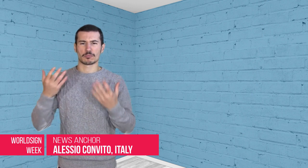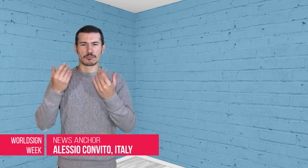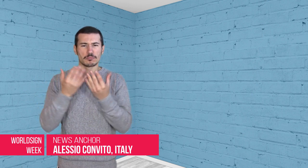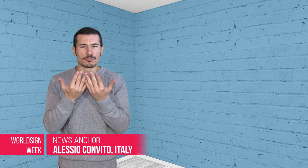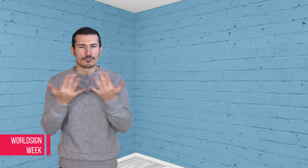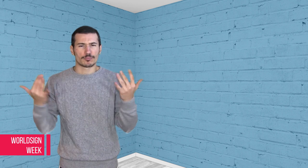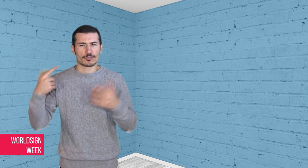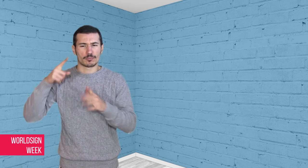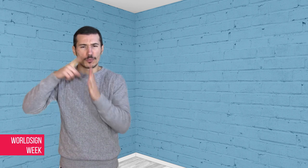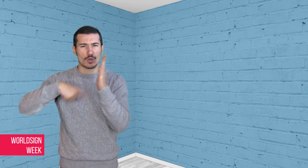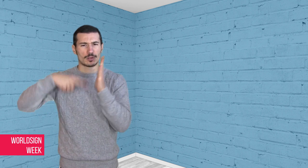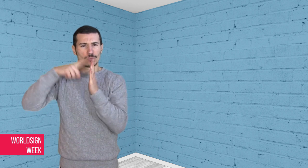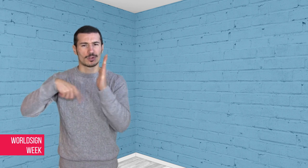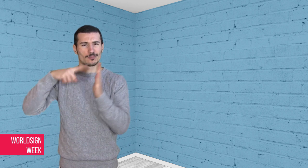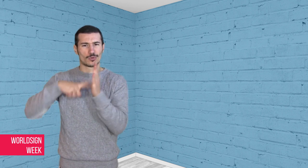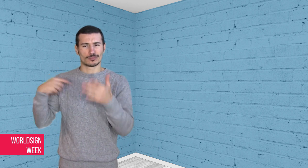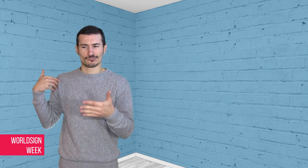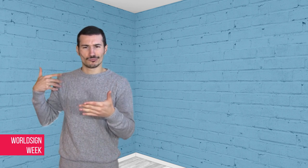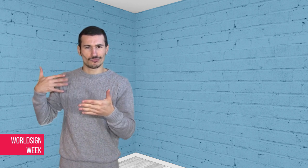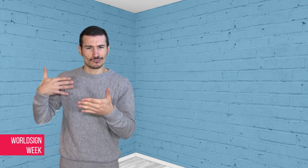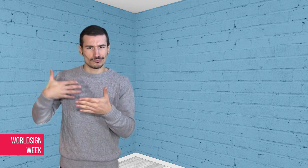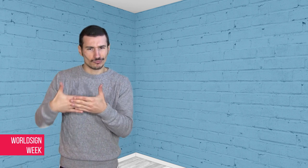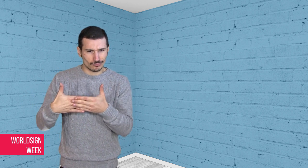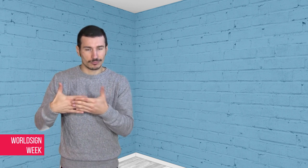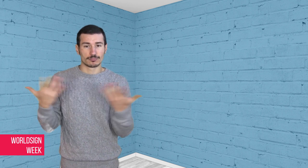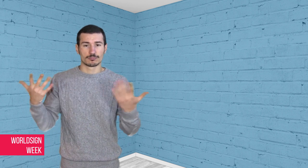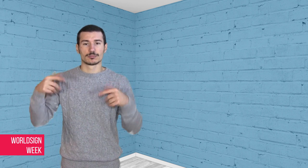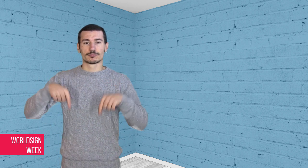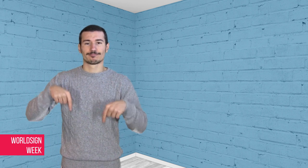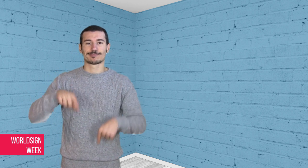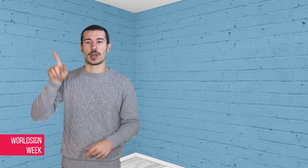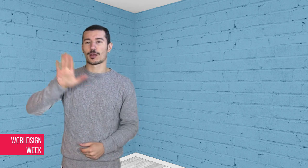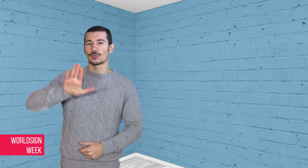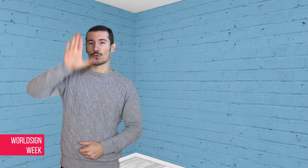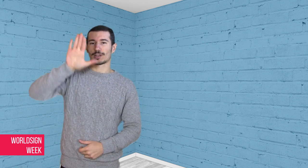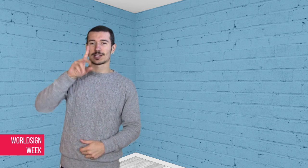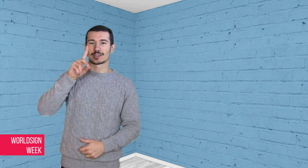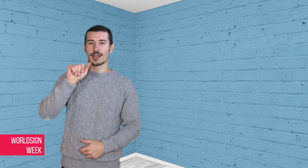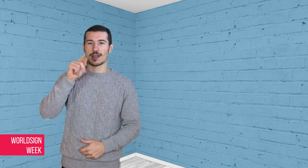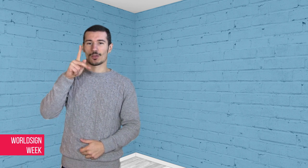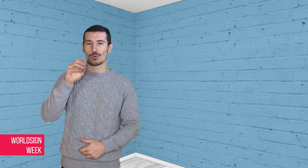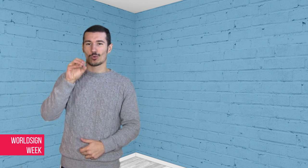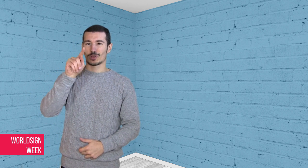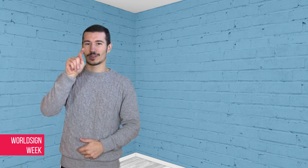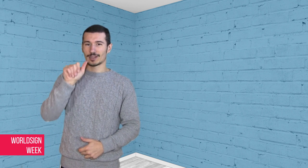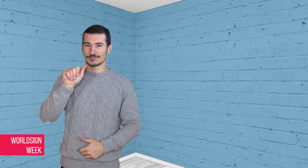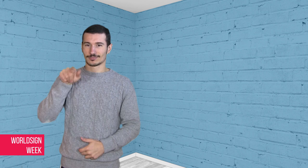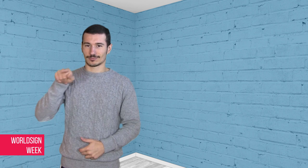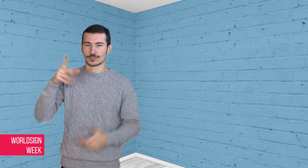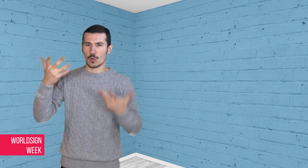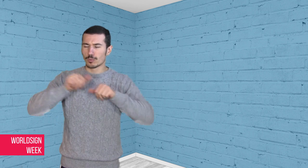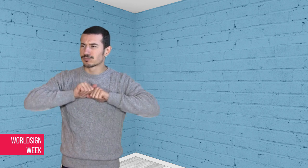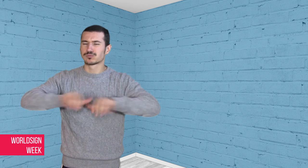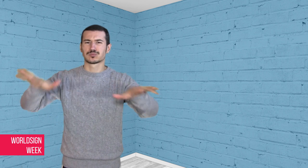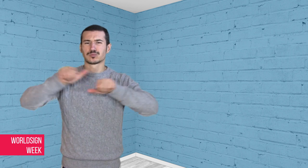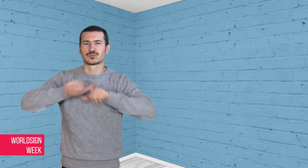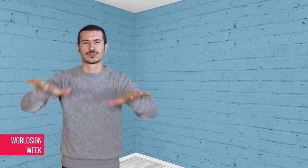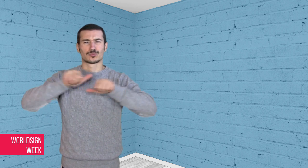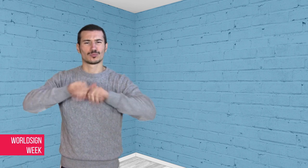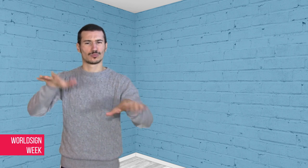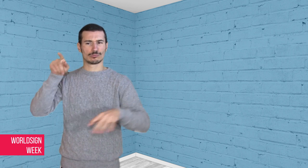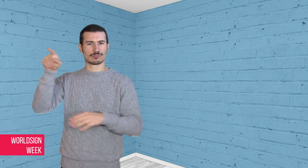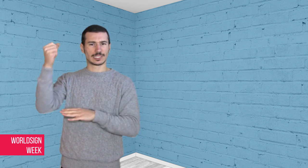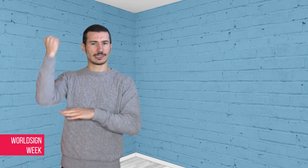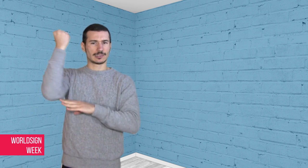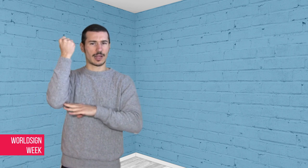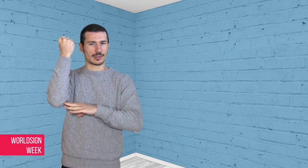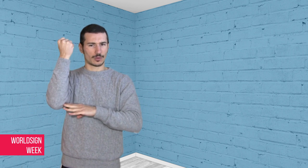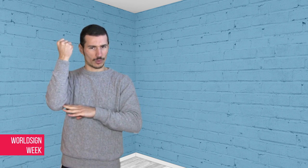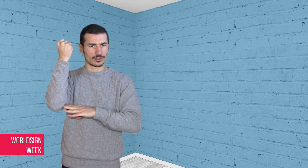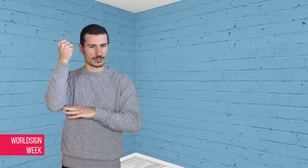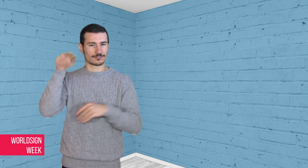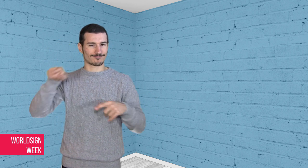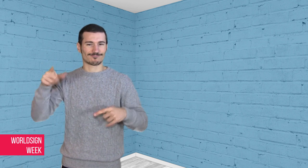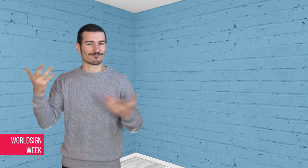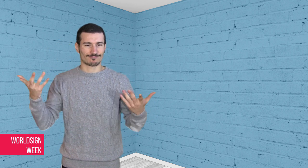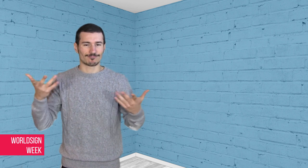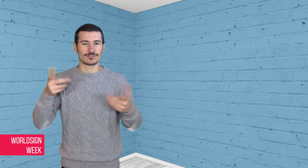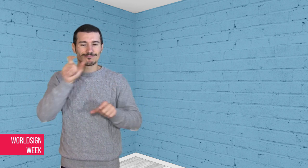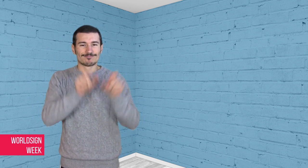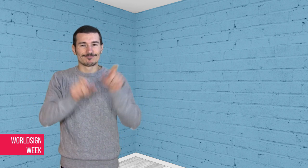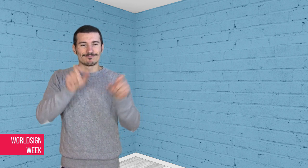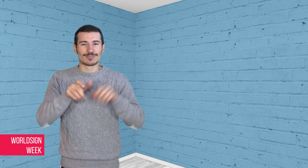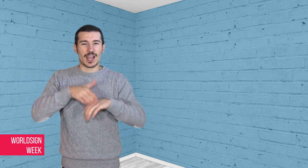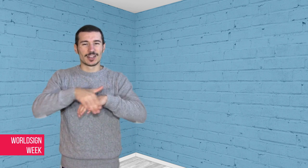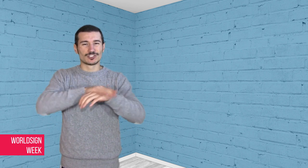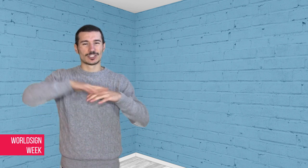After many months, North Dakota made a international headline